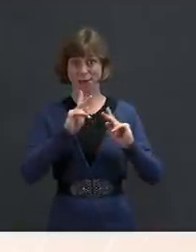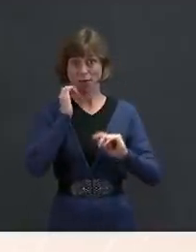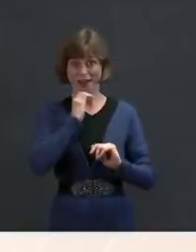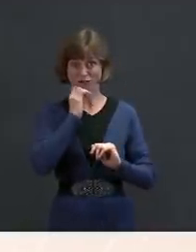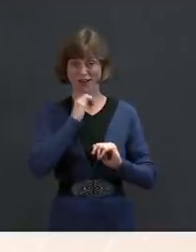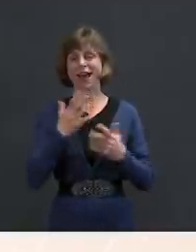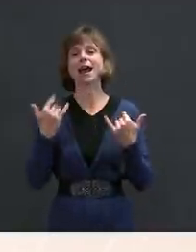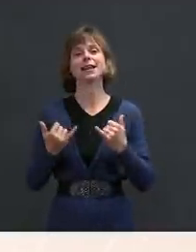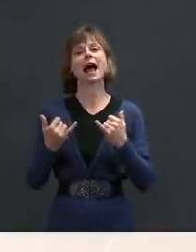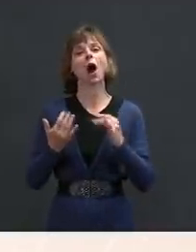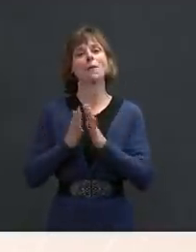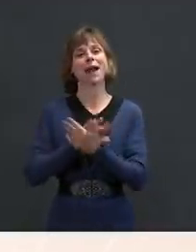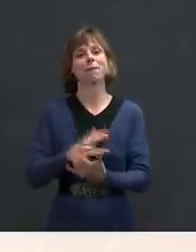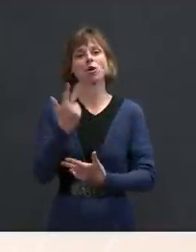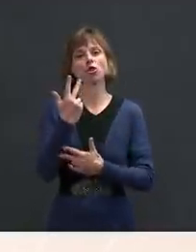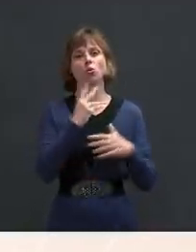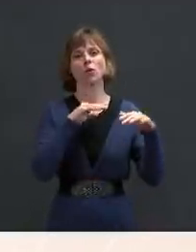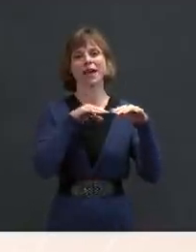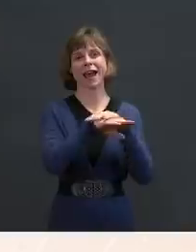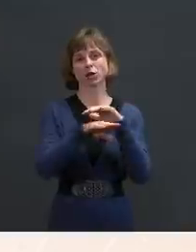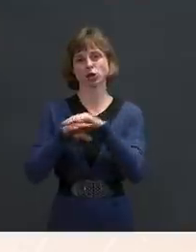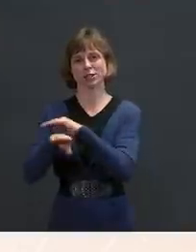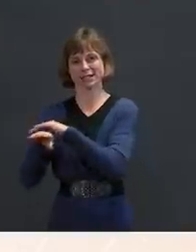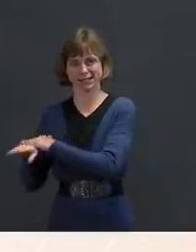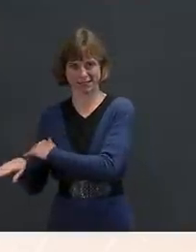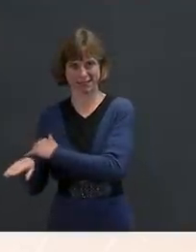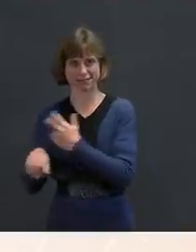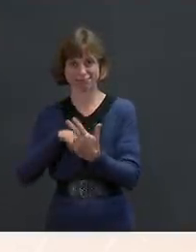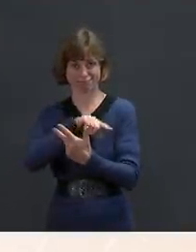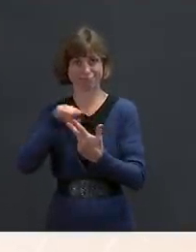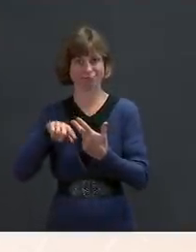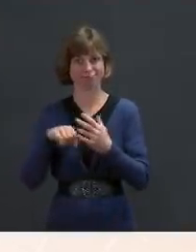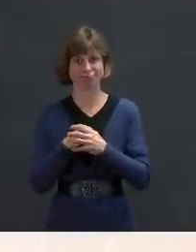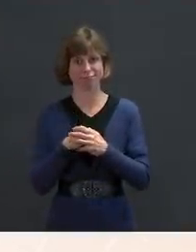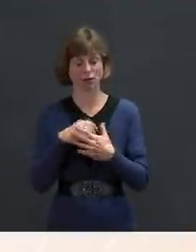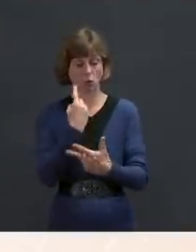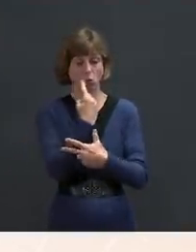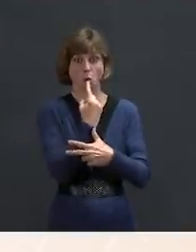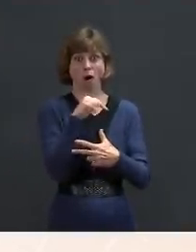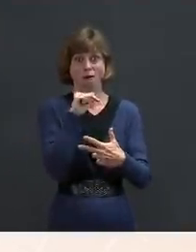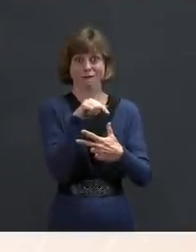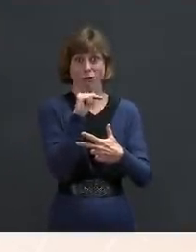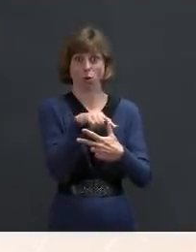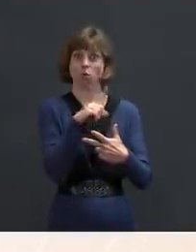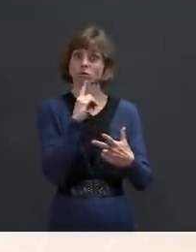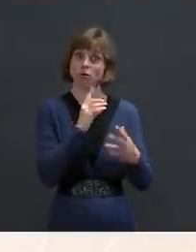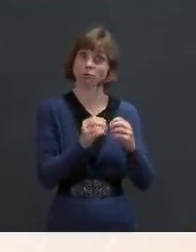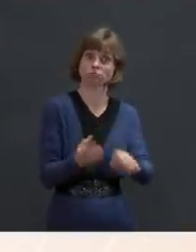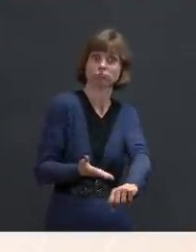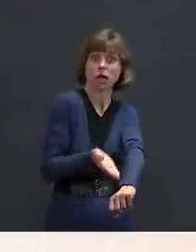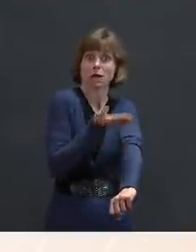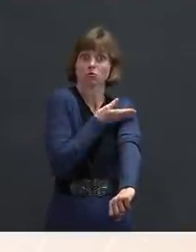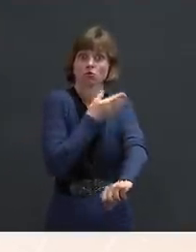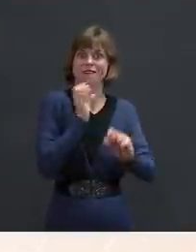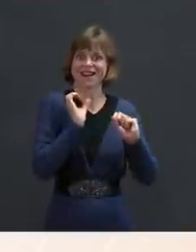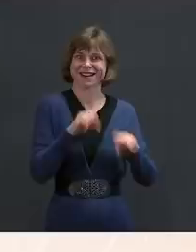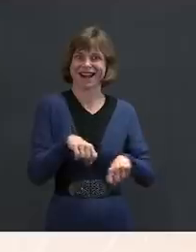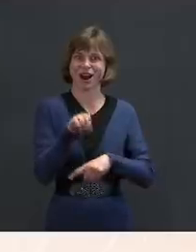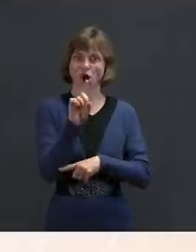and we have enhanced our processes at one of those three ports to reach 100 individuals a day